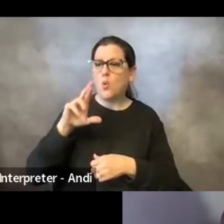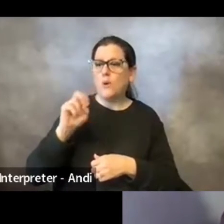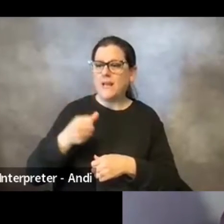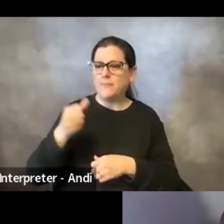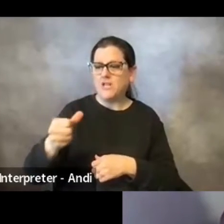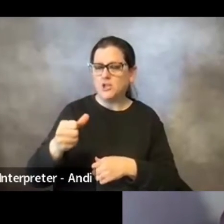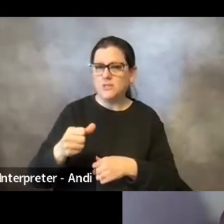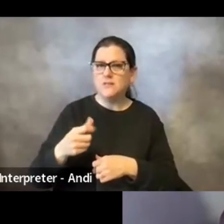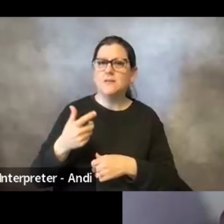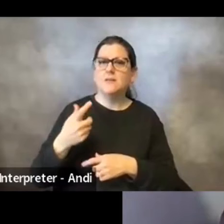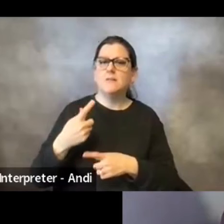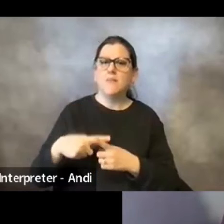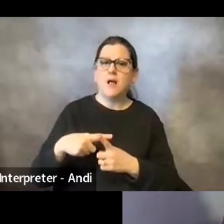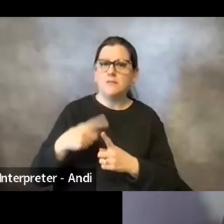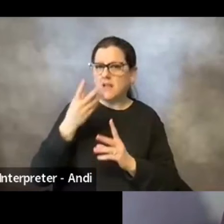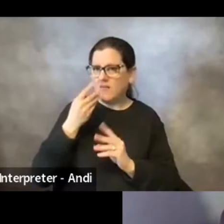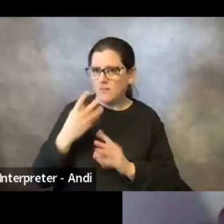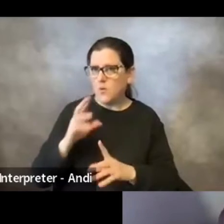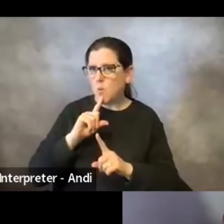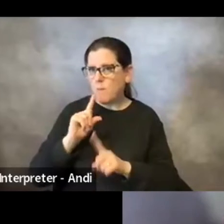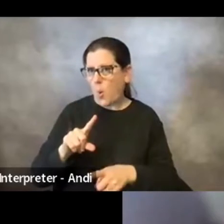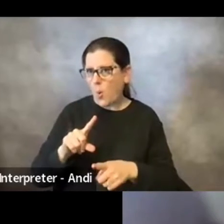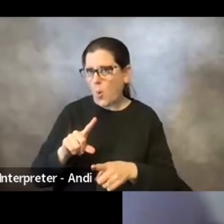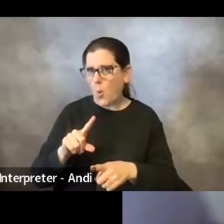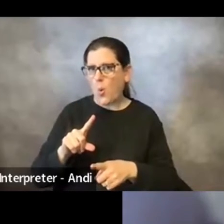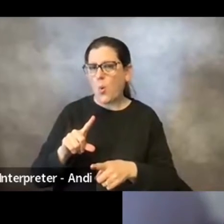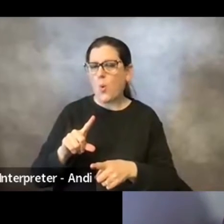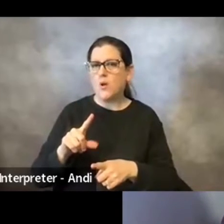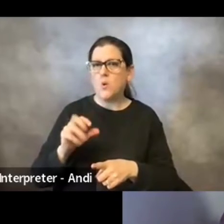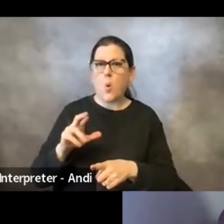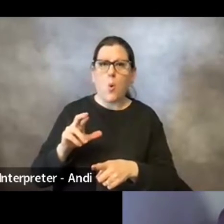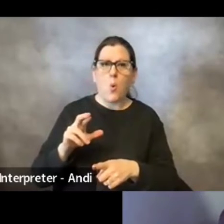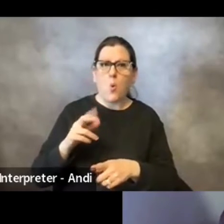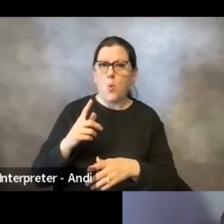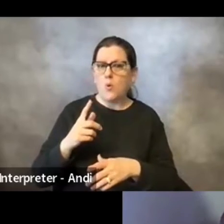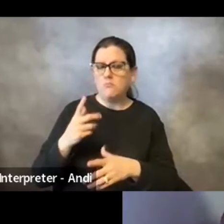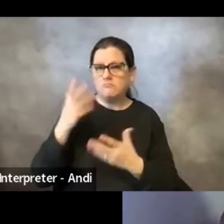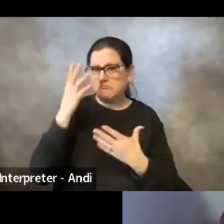receive to, to that, or didn't have a or what was going on that